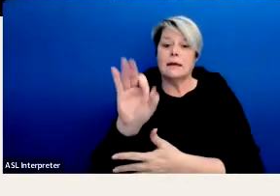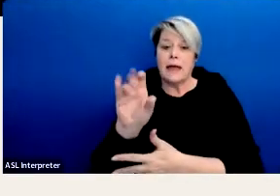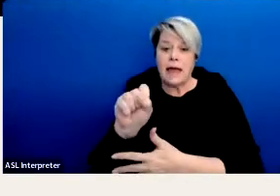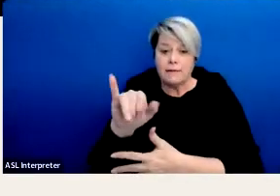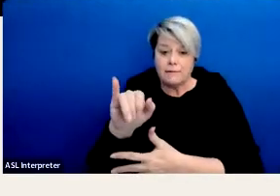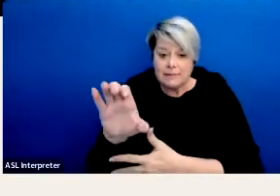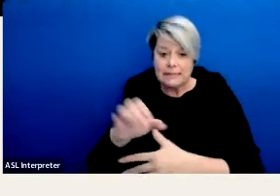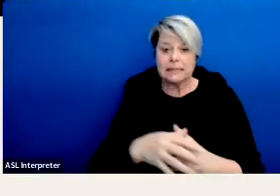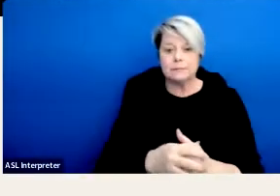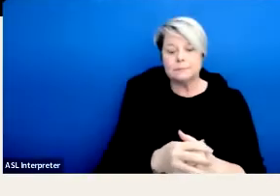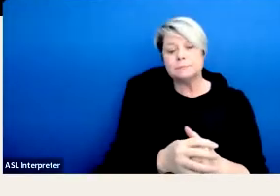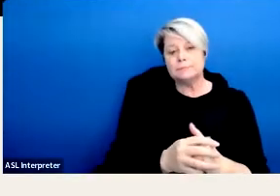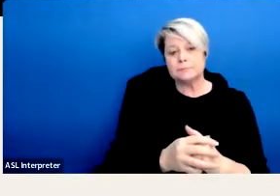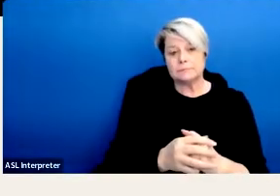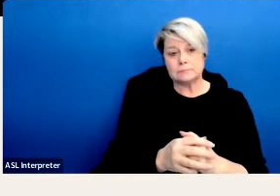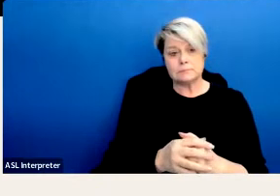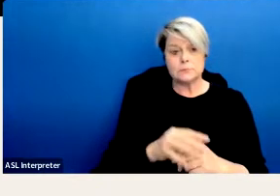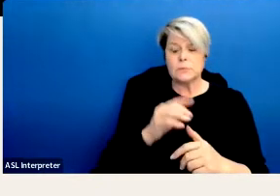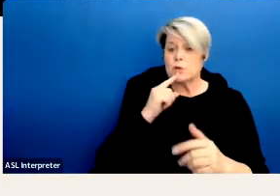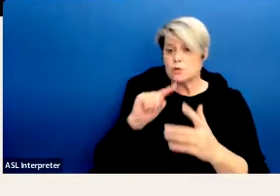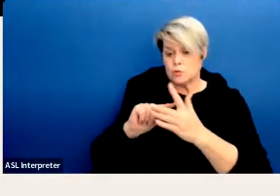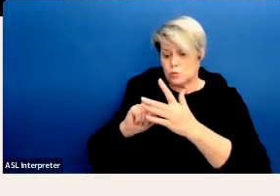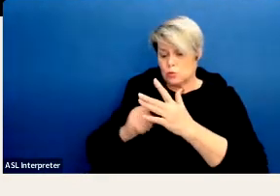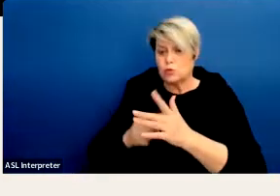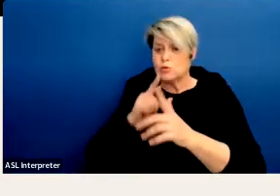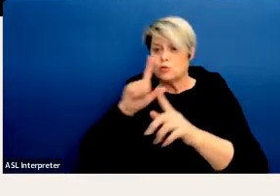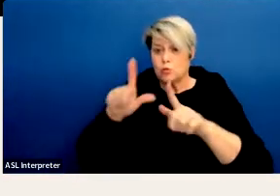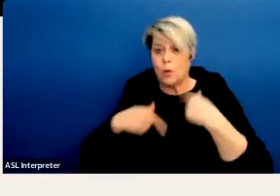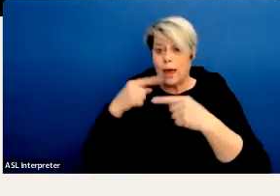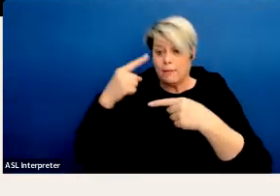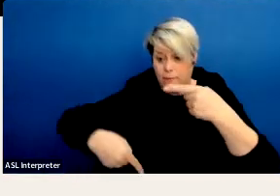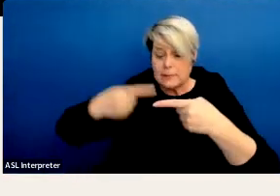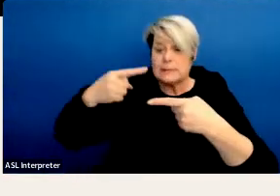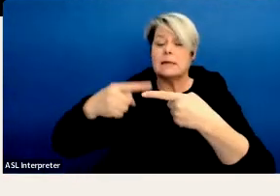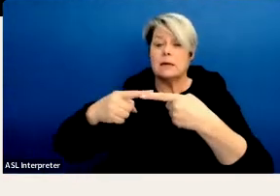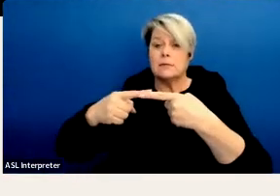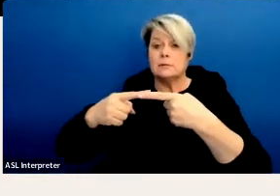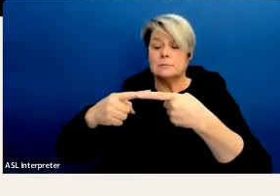so I love this information center because it -- it